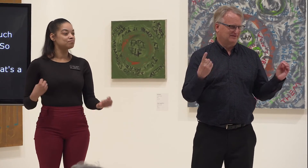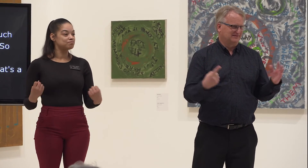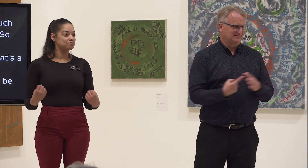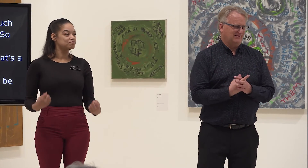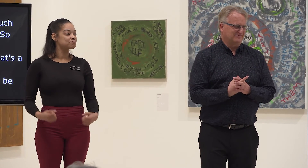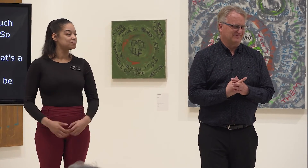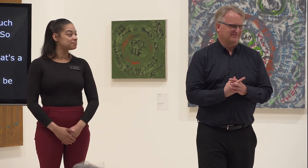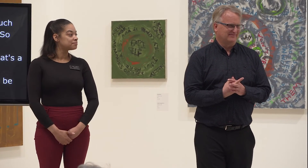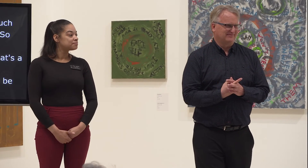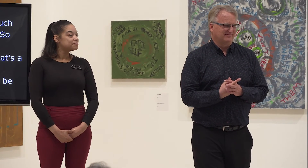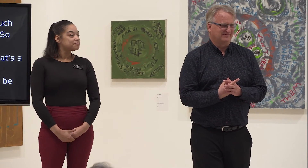and no one shows up.